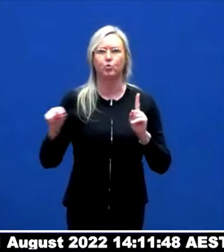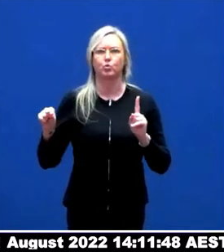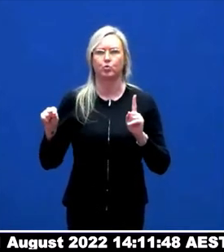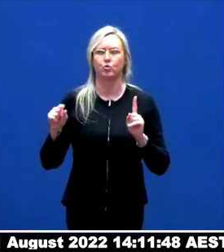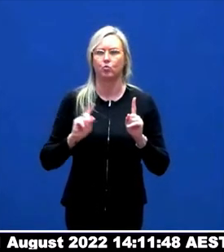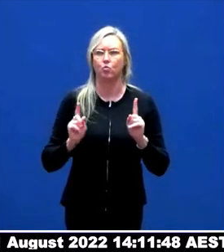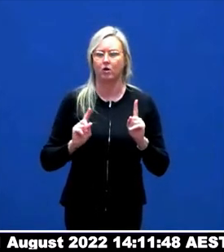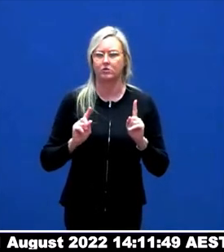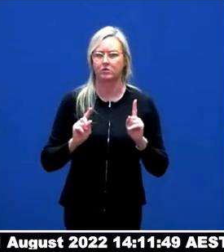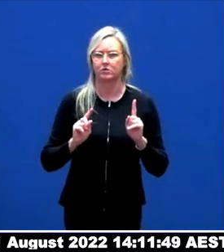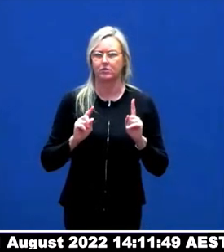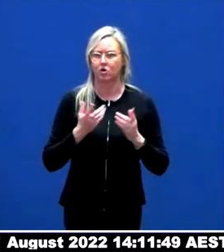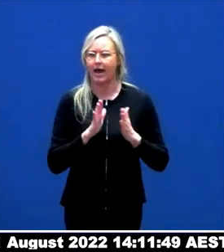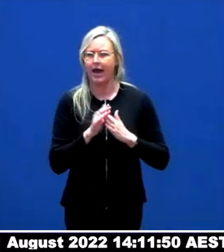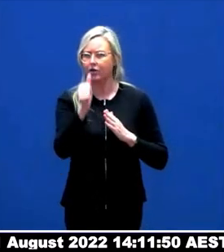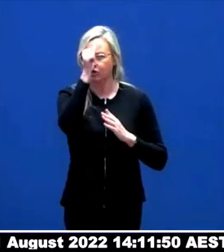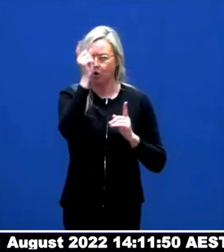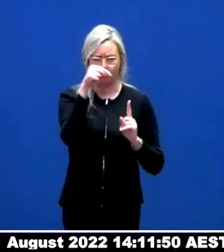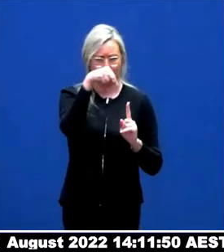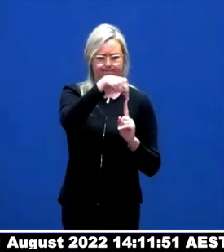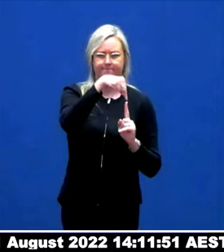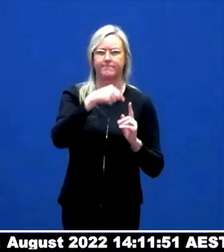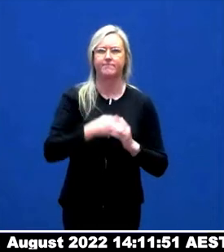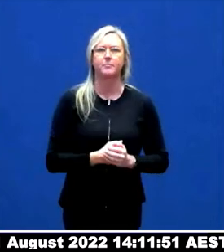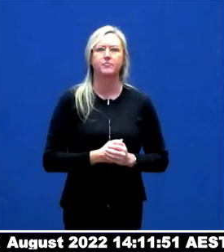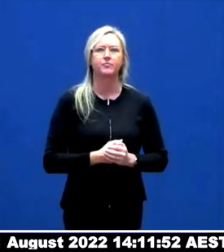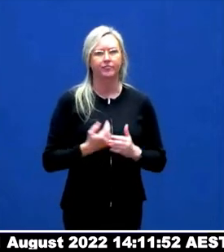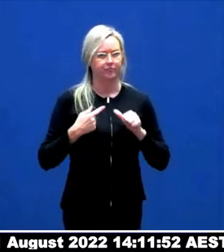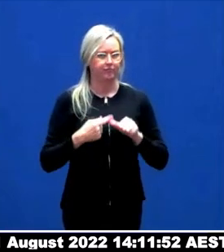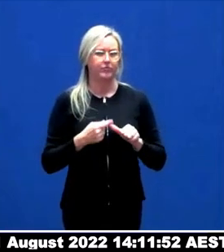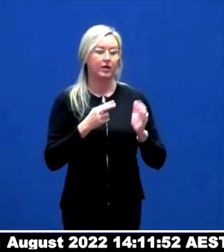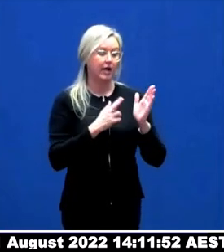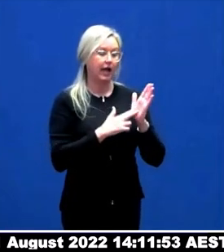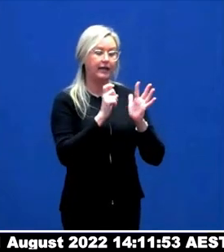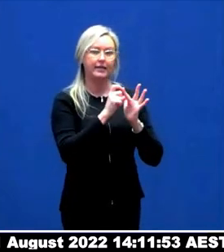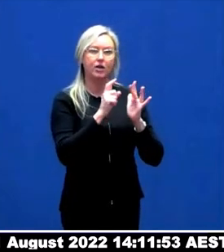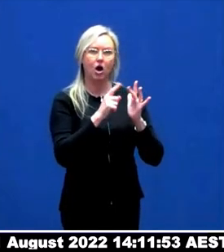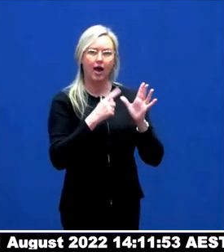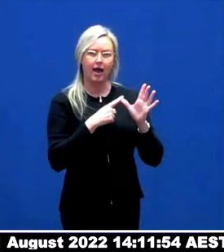homelessness? LISA SHORT: So, when the NDIA identifies that a participant has become